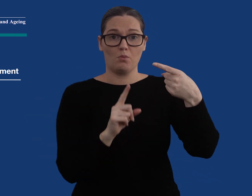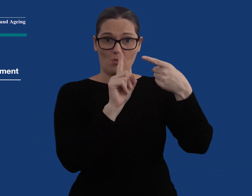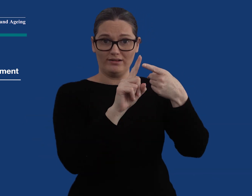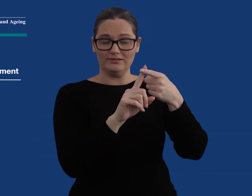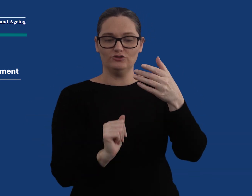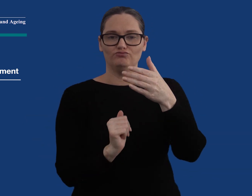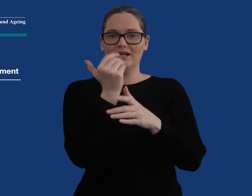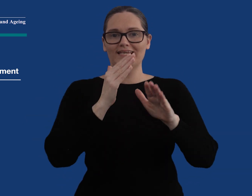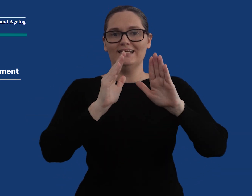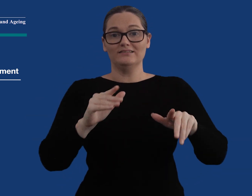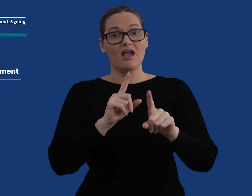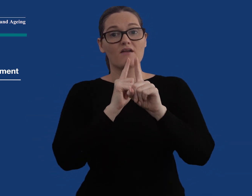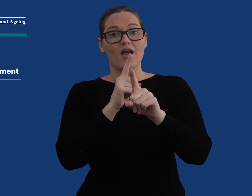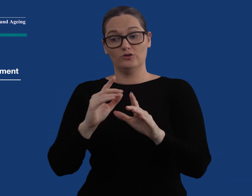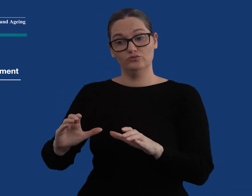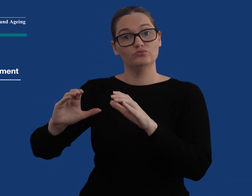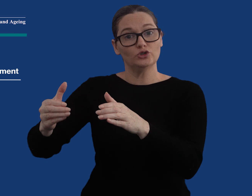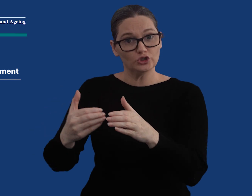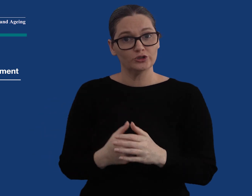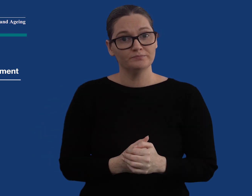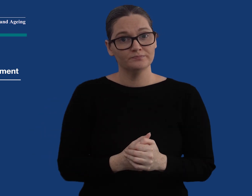• Thriving Kids Advisory Group -